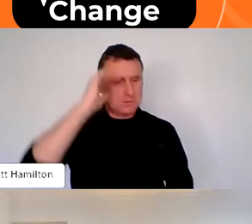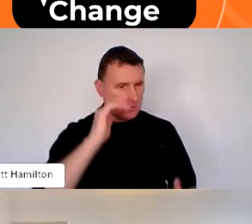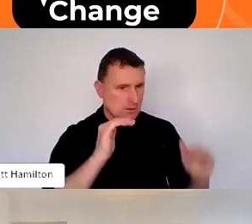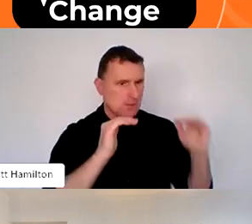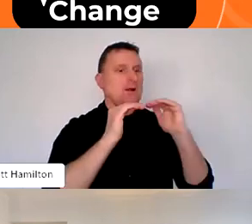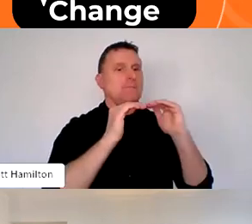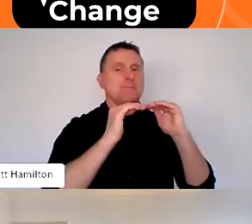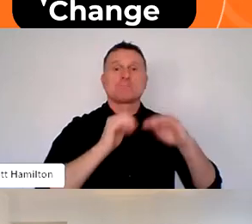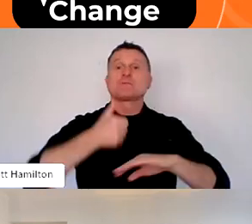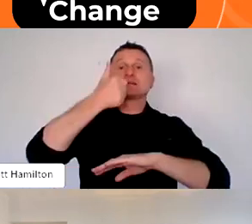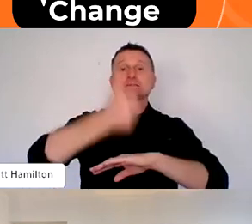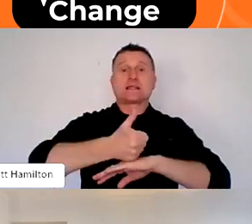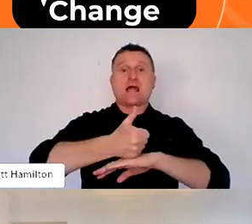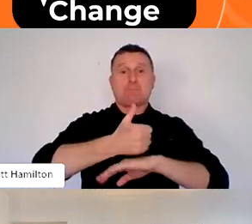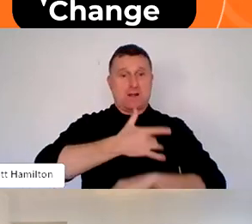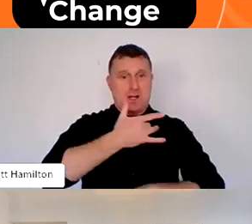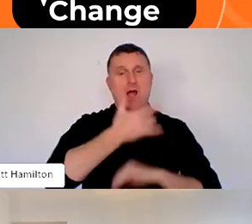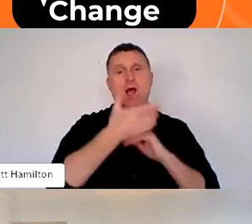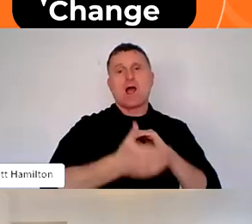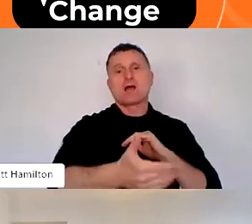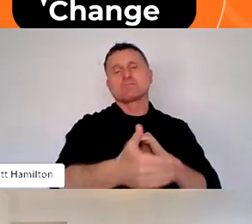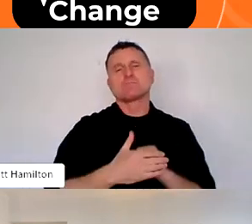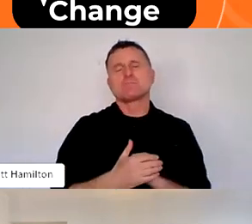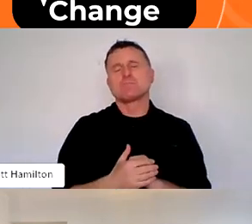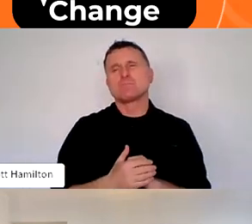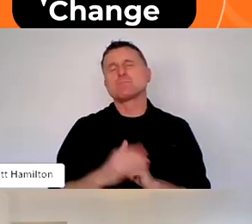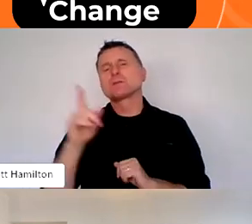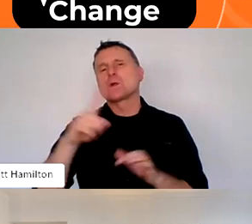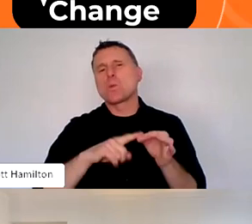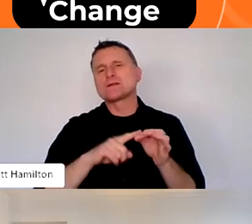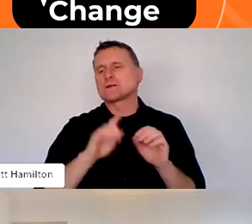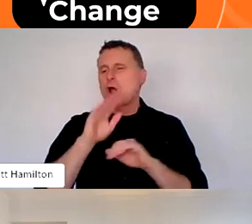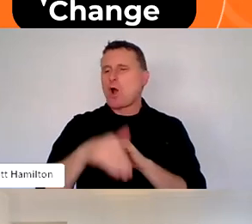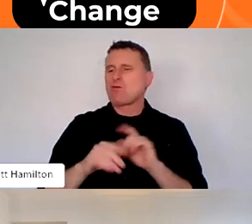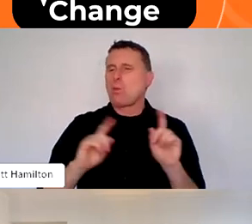question, what's the actual purpose of education? And it has many answers.